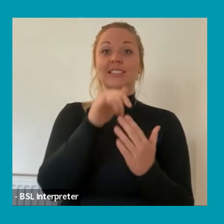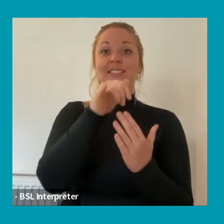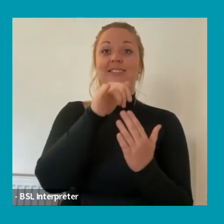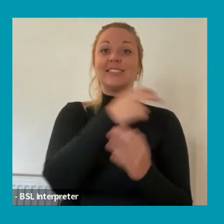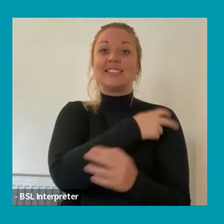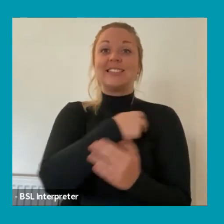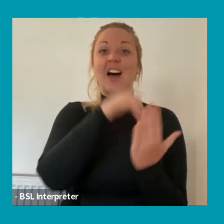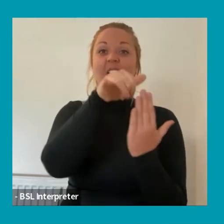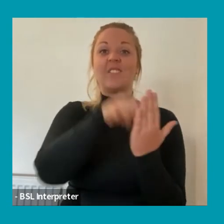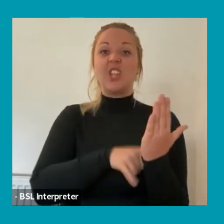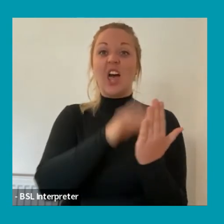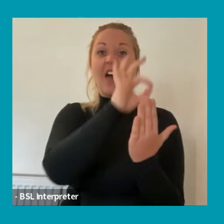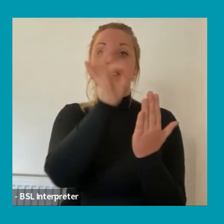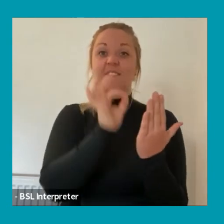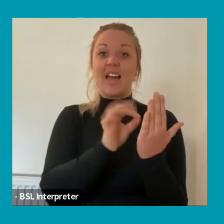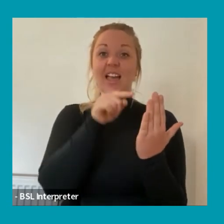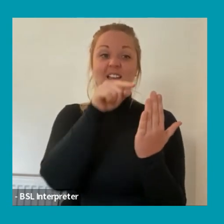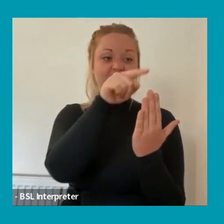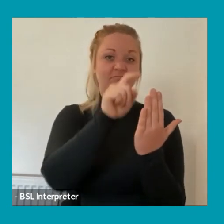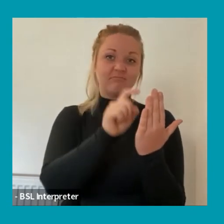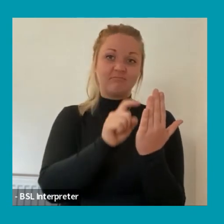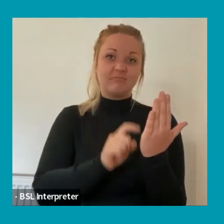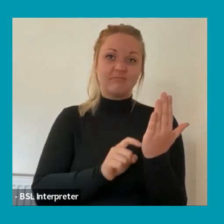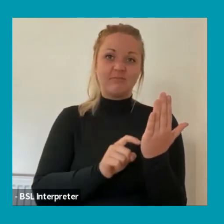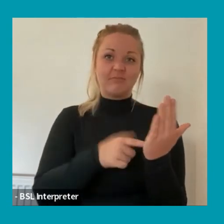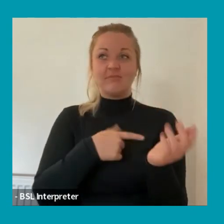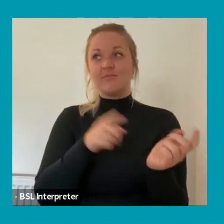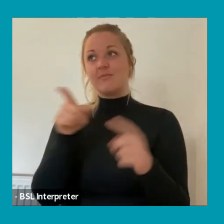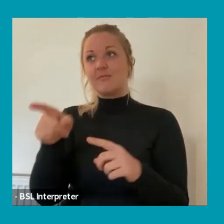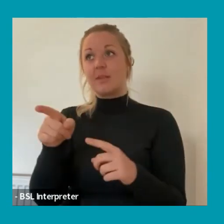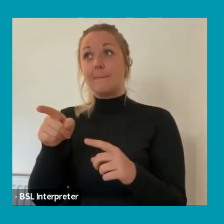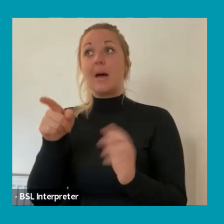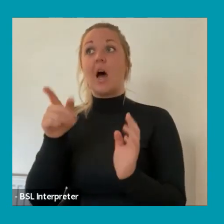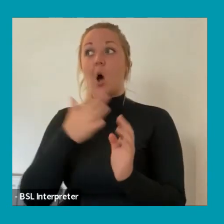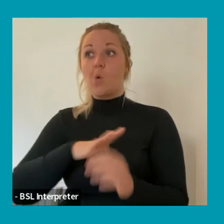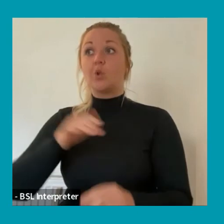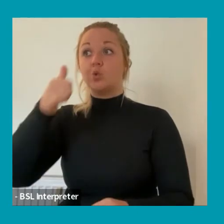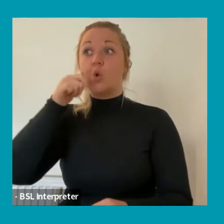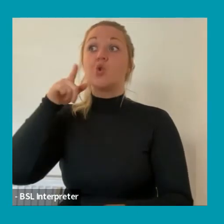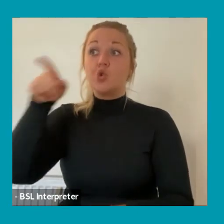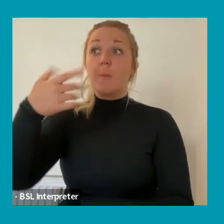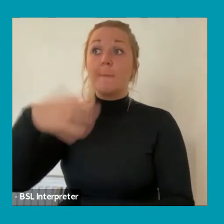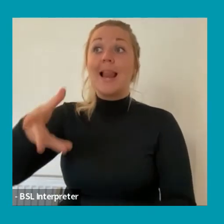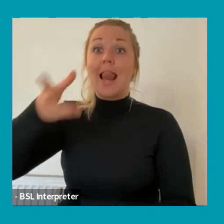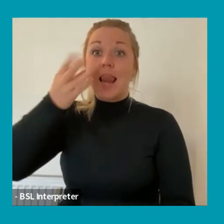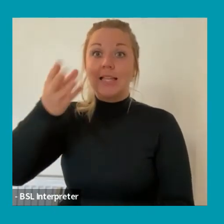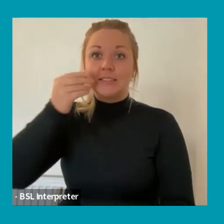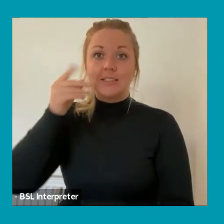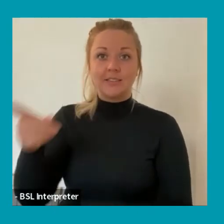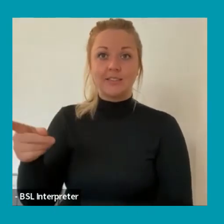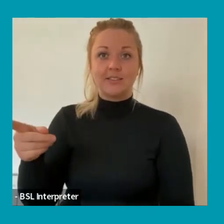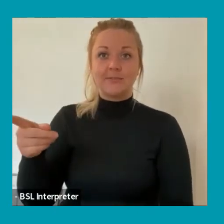and come back and say, I hear what you think and maybe there is an issue or barrier here.